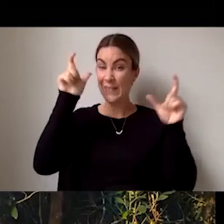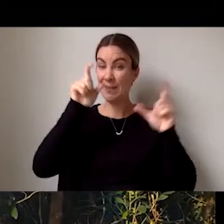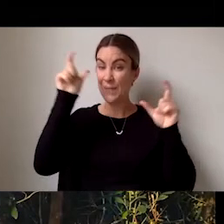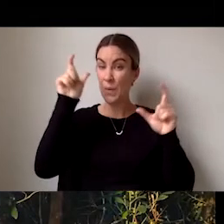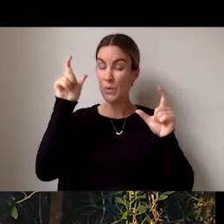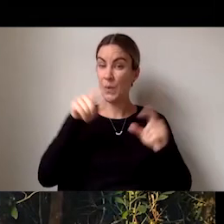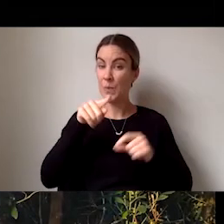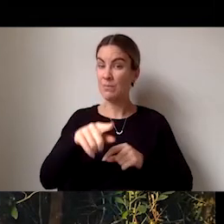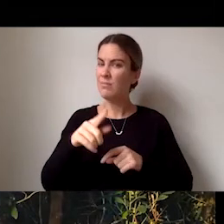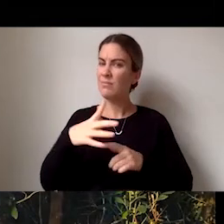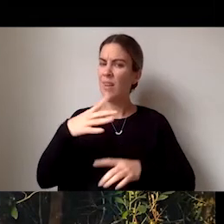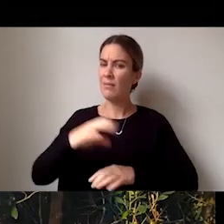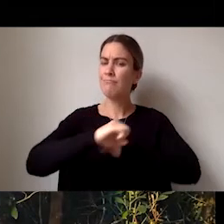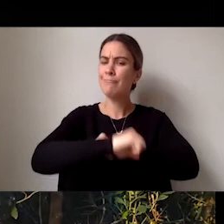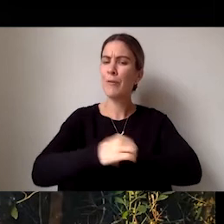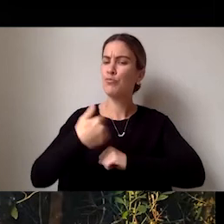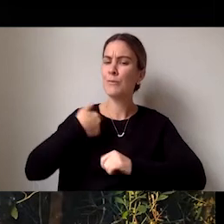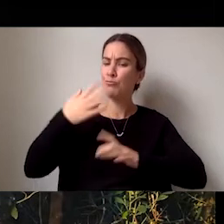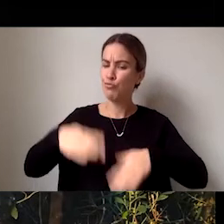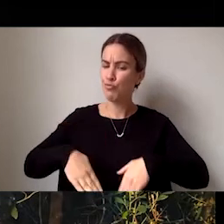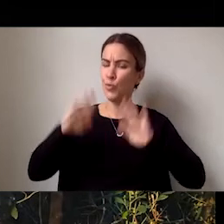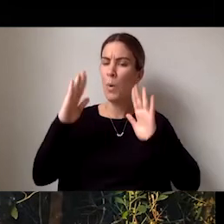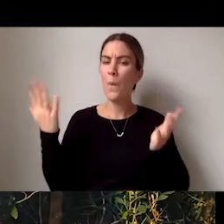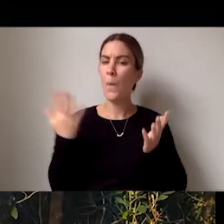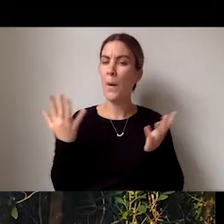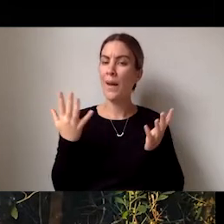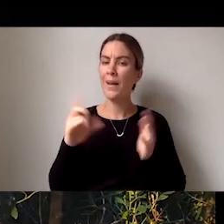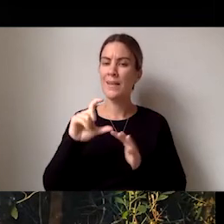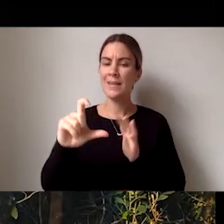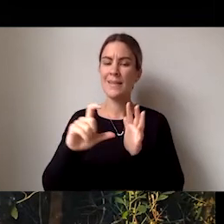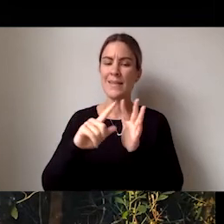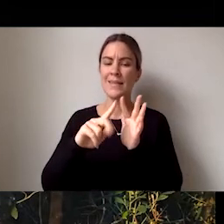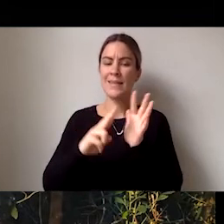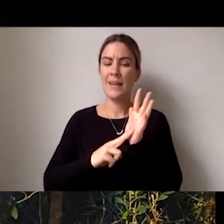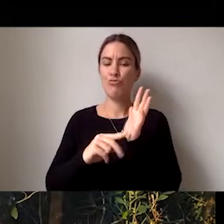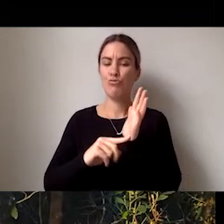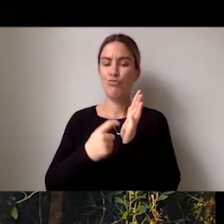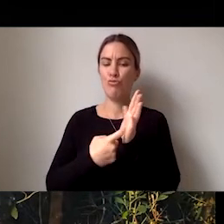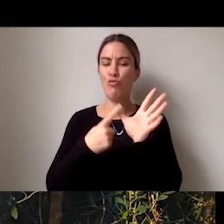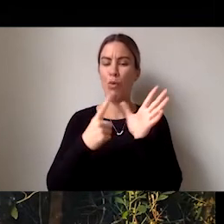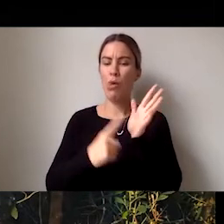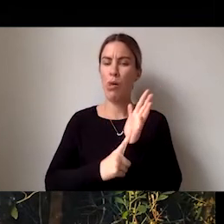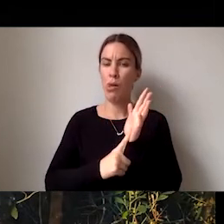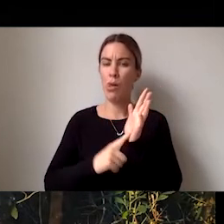I grew up, Central Coast, and it was taken in October last year when my